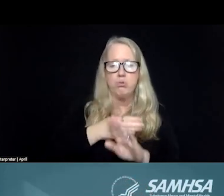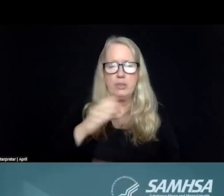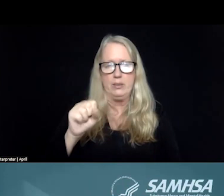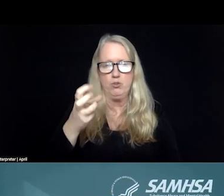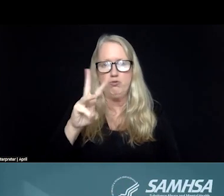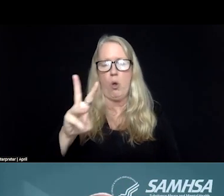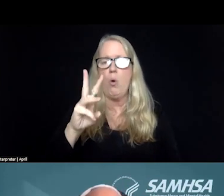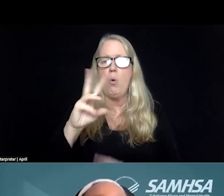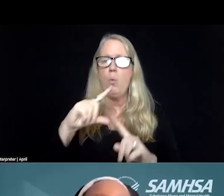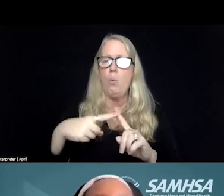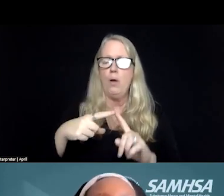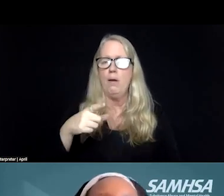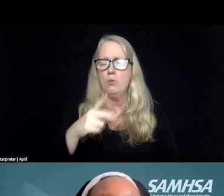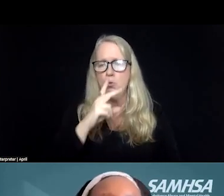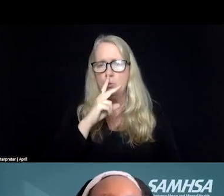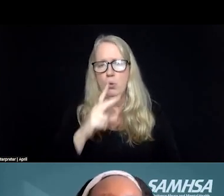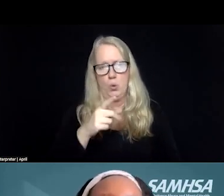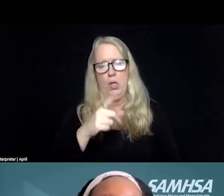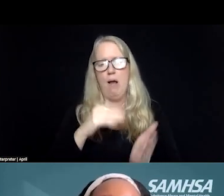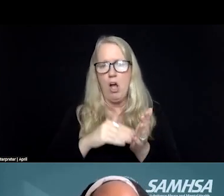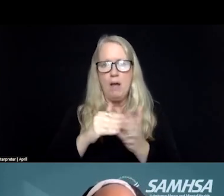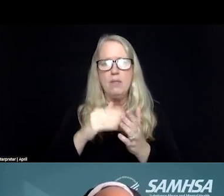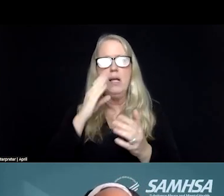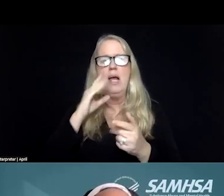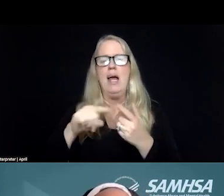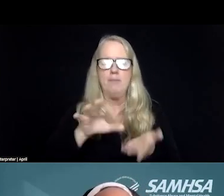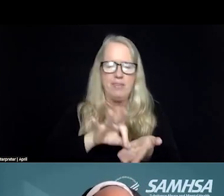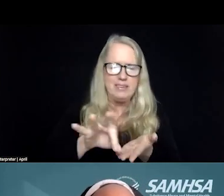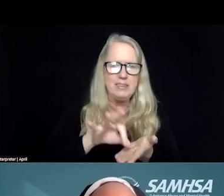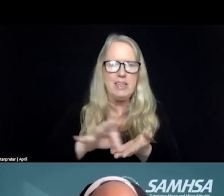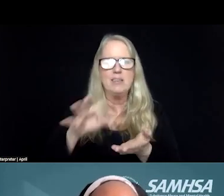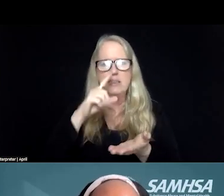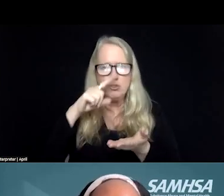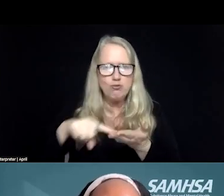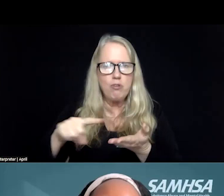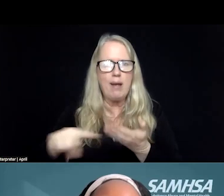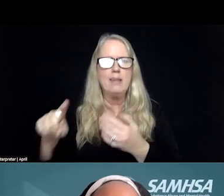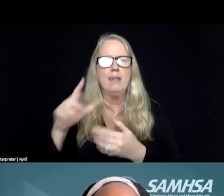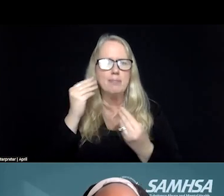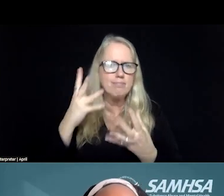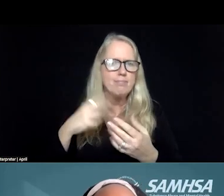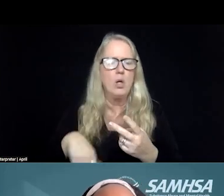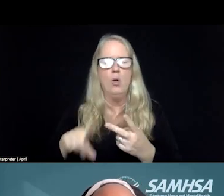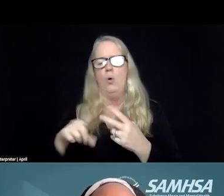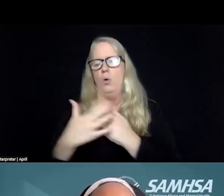WHEN YOU LOOK AT CENSUS TRACK LEVEL DATA, YOU CAN SEE